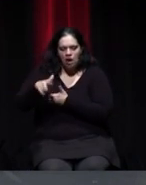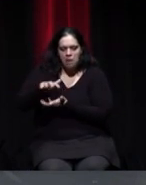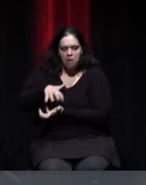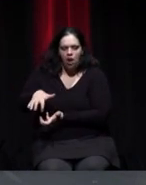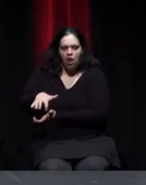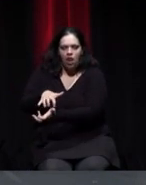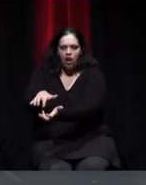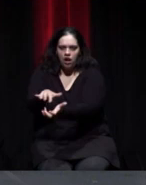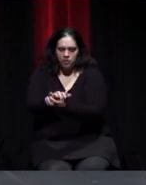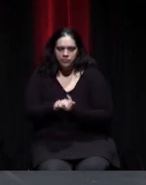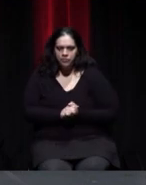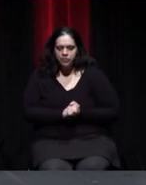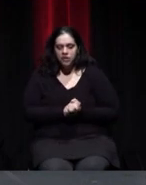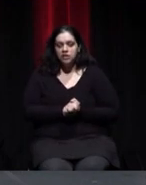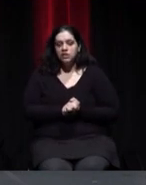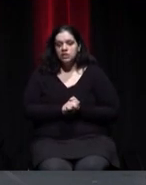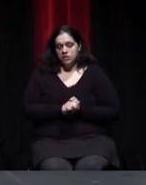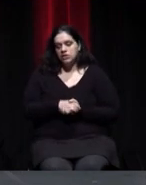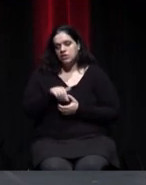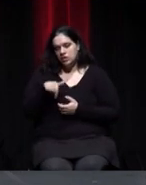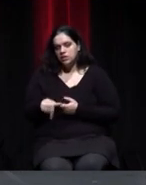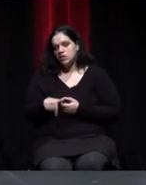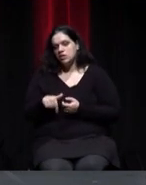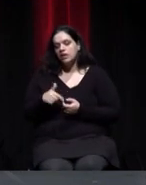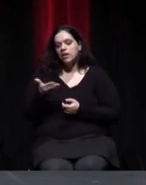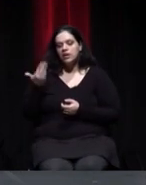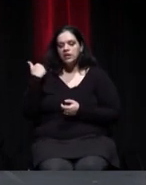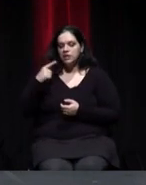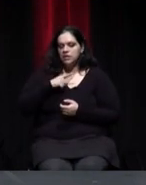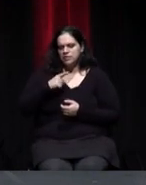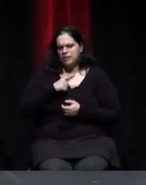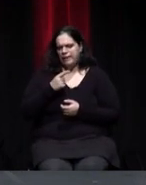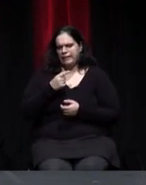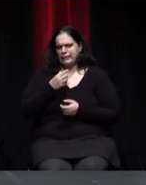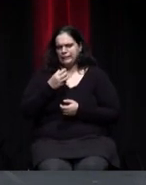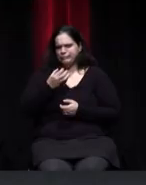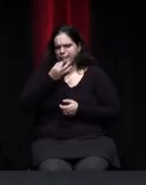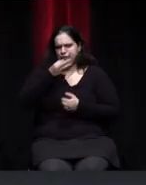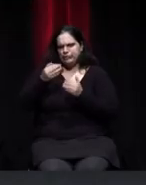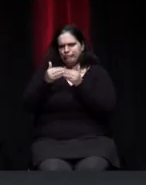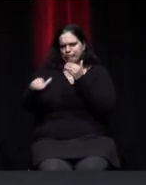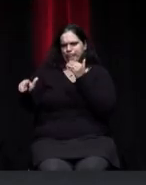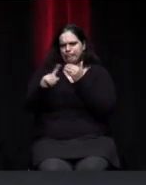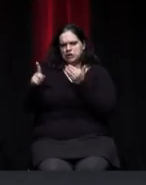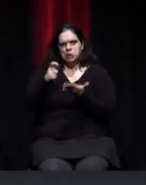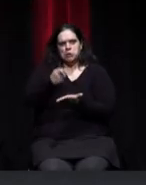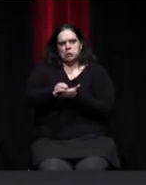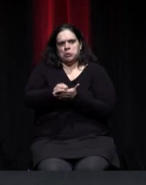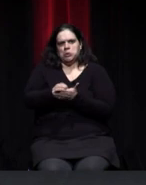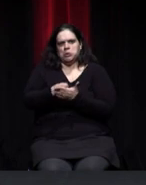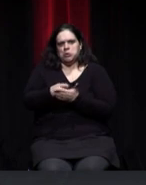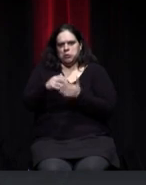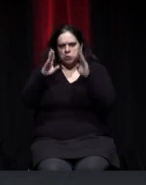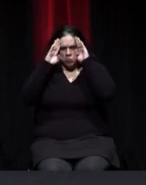These ones criticizing rigid structures. Companies start preaching